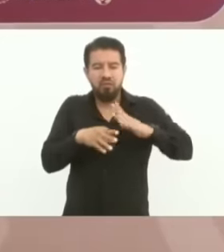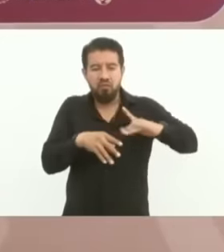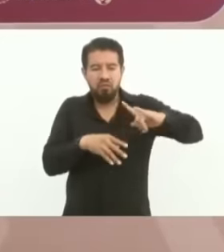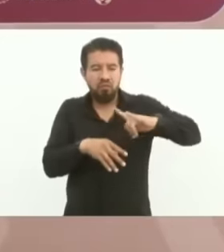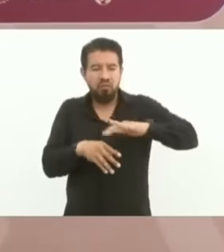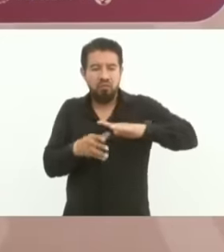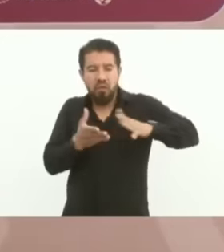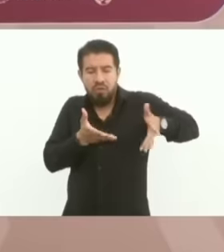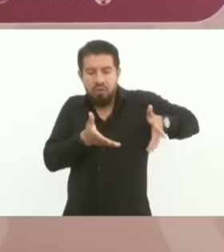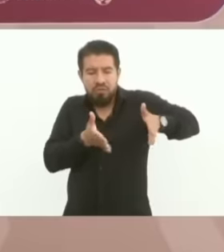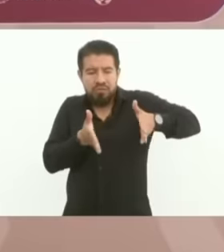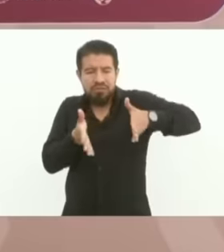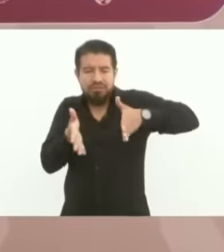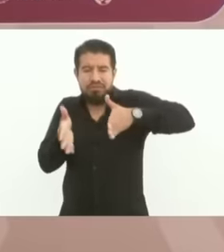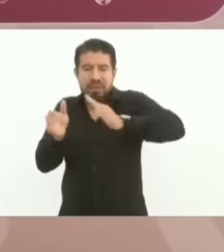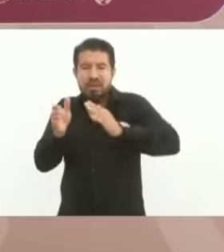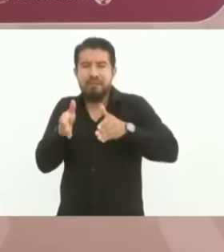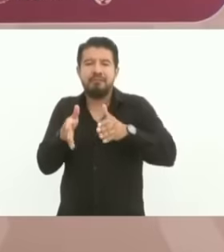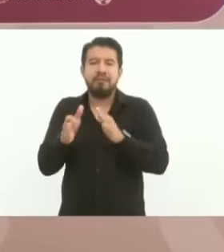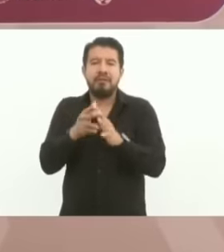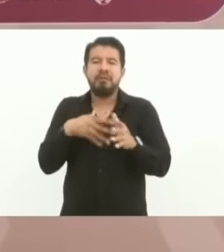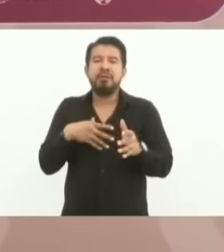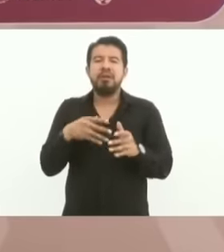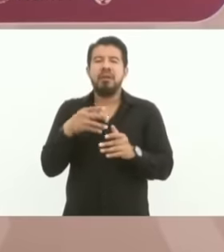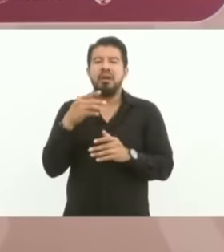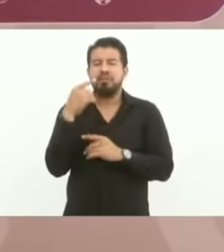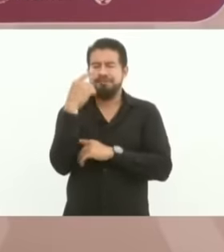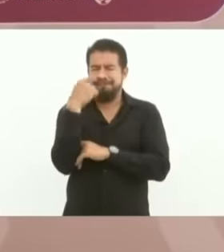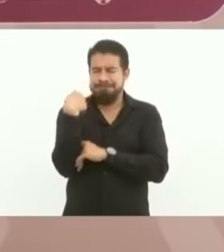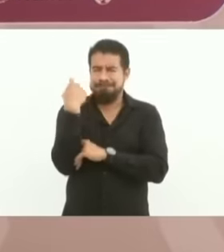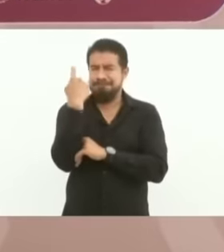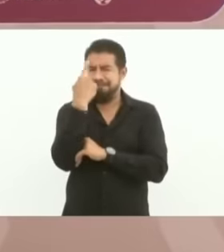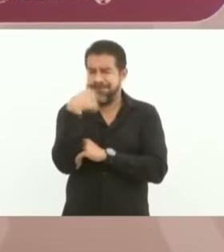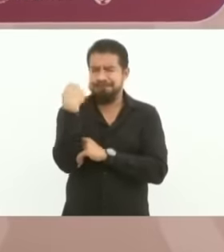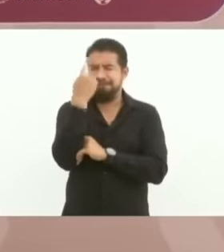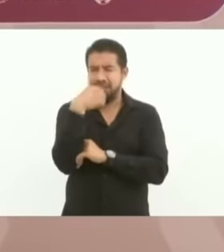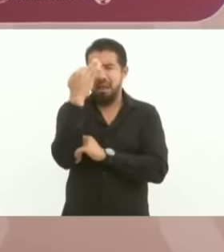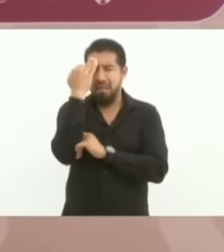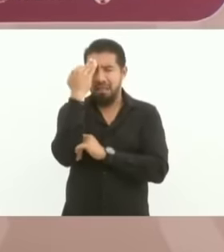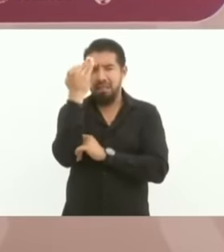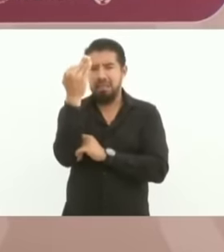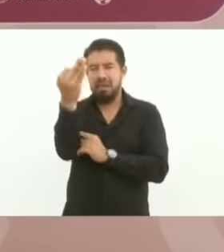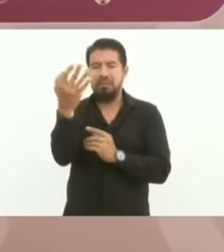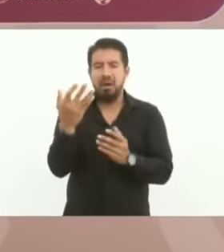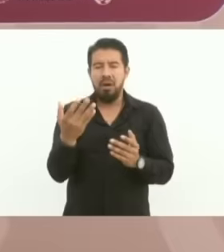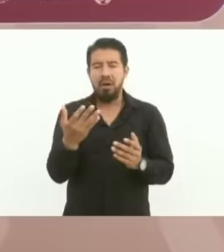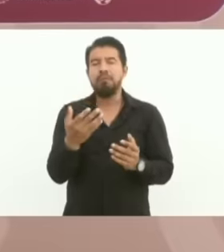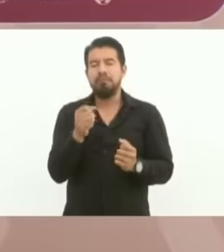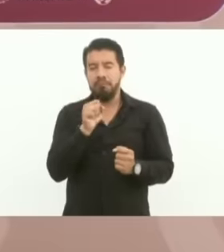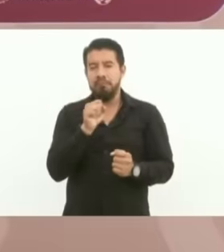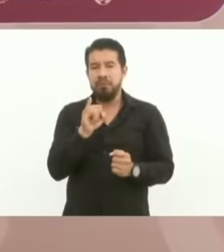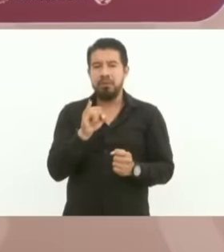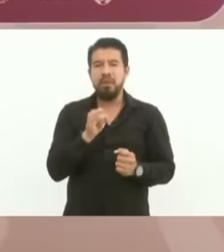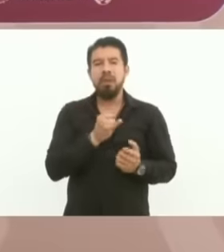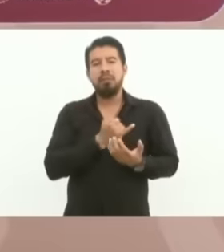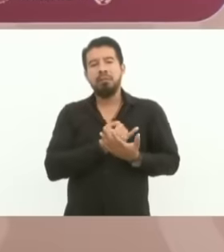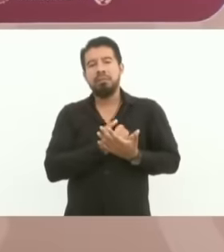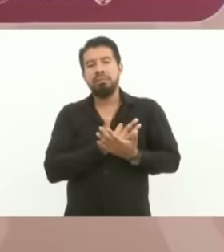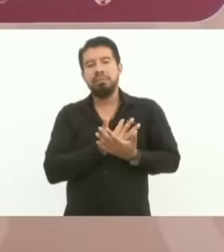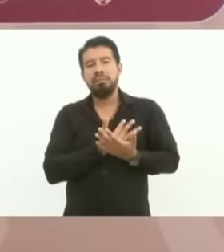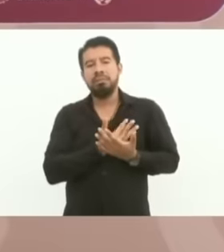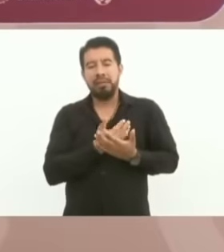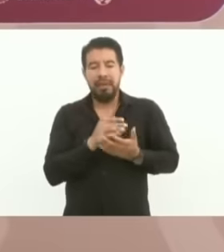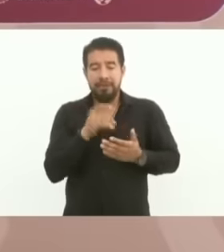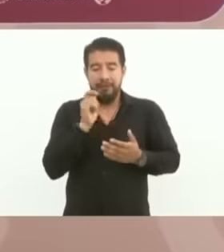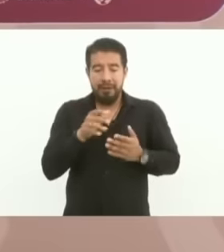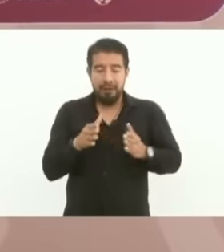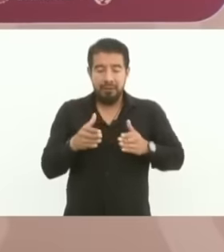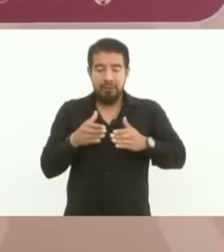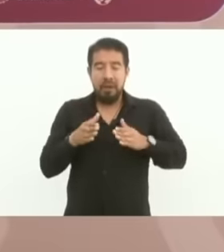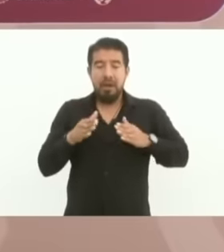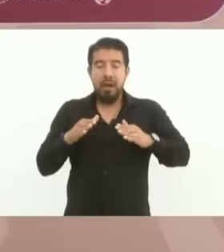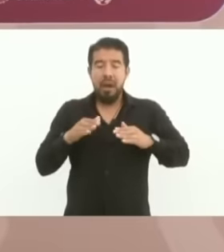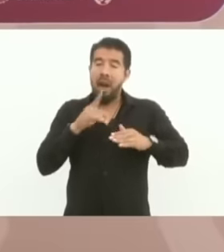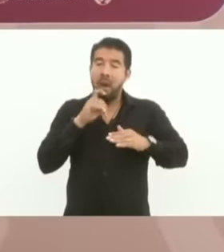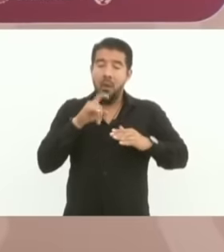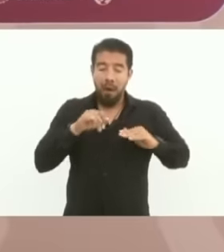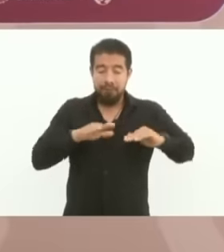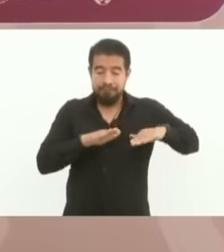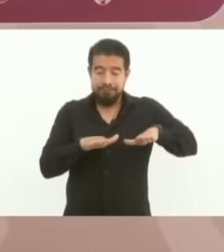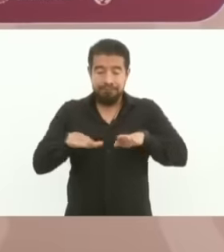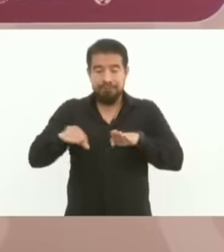journeys of many hours on the highway and you had to wait for the pangas, so